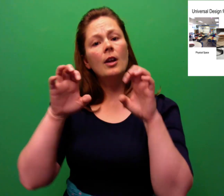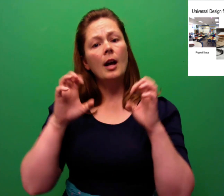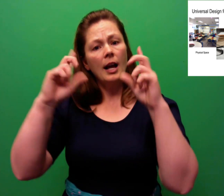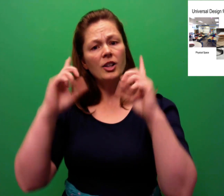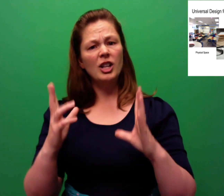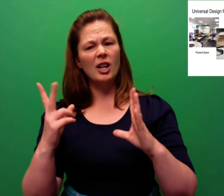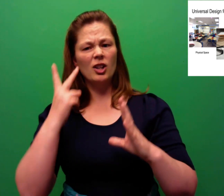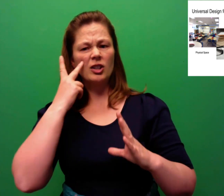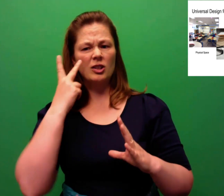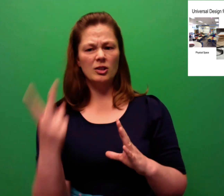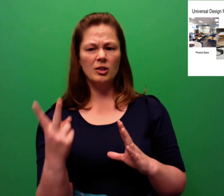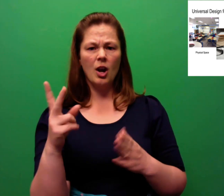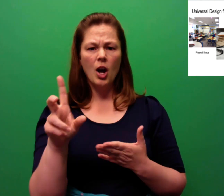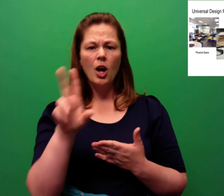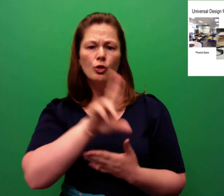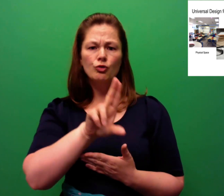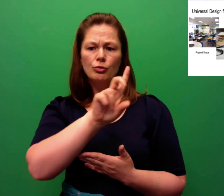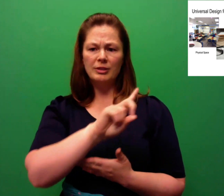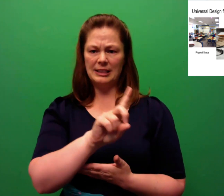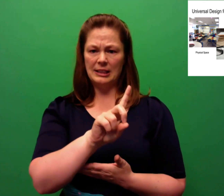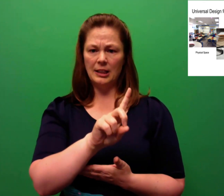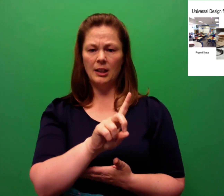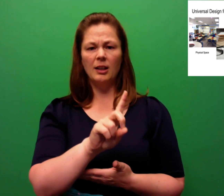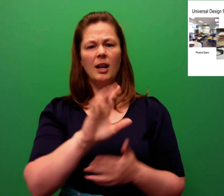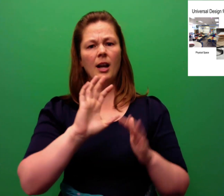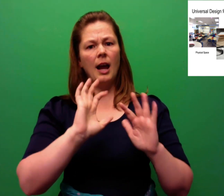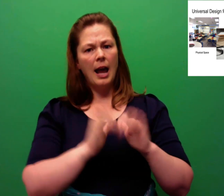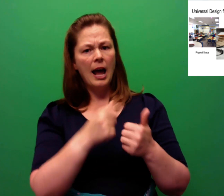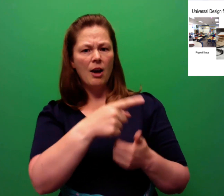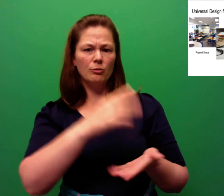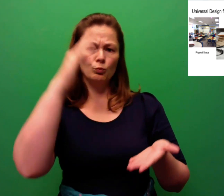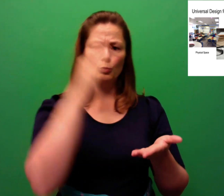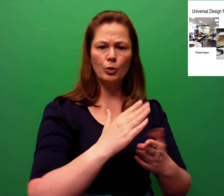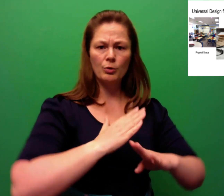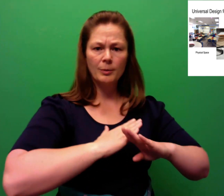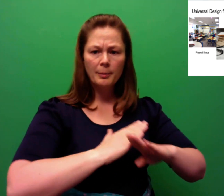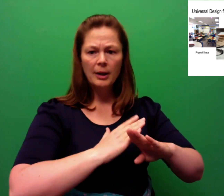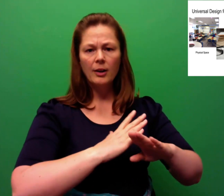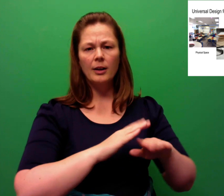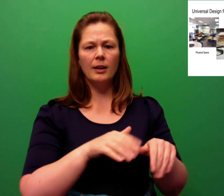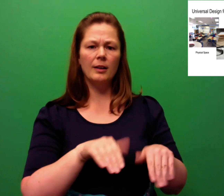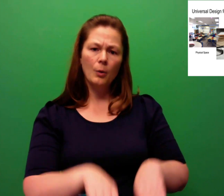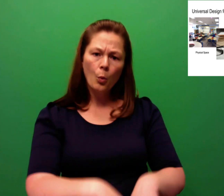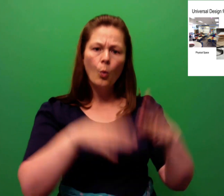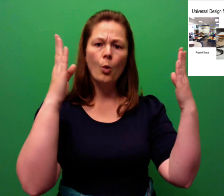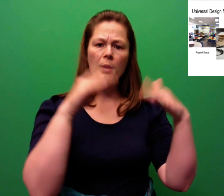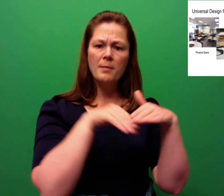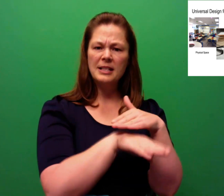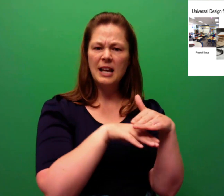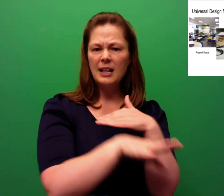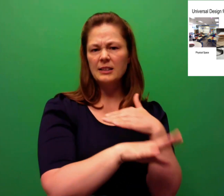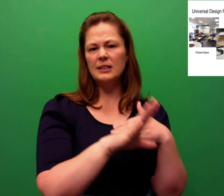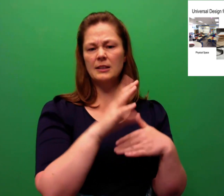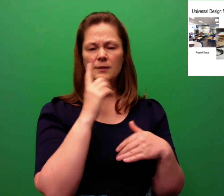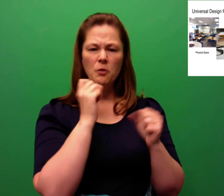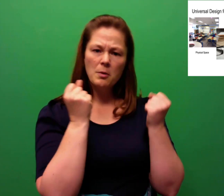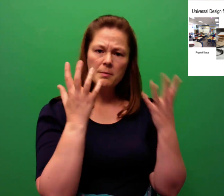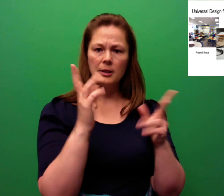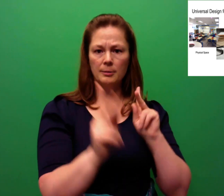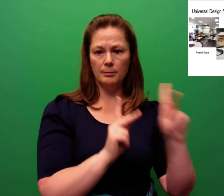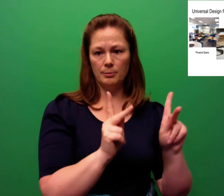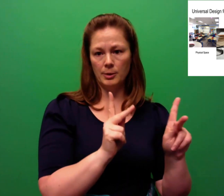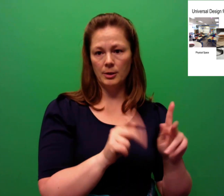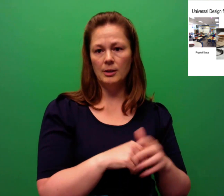doors. So educators saw this concept universal design reducing barriers and